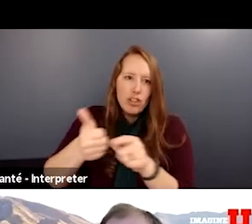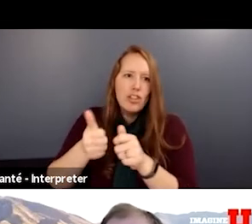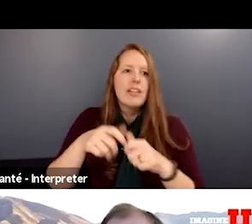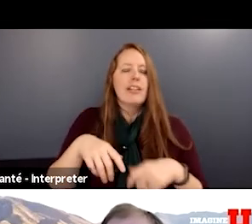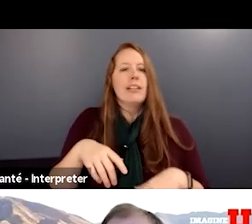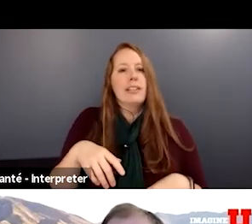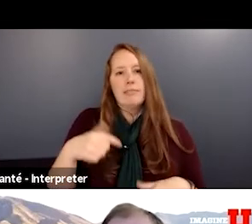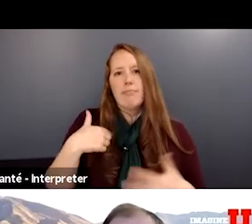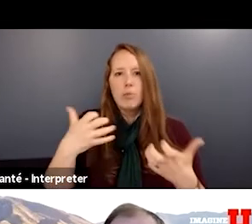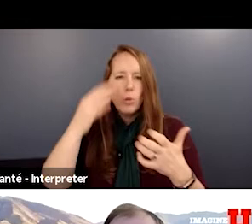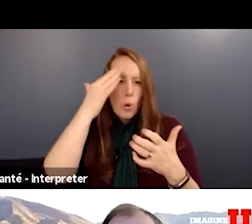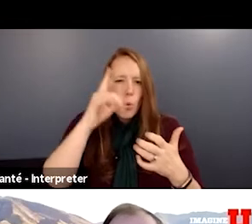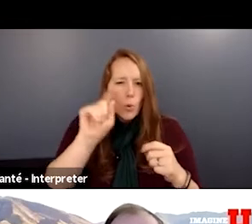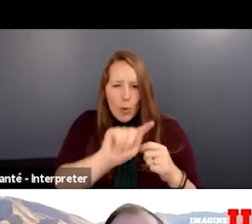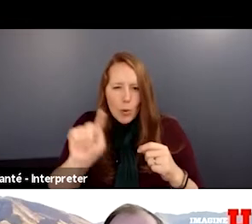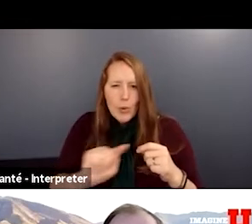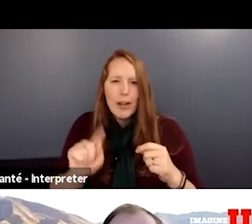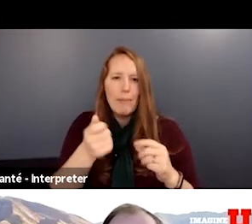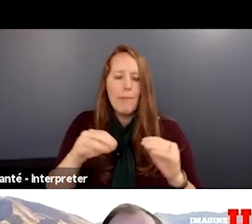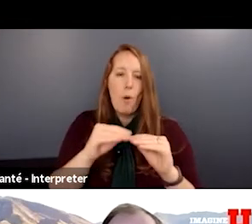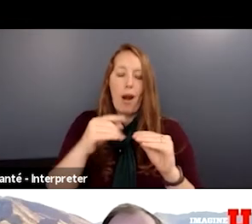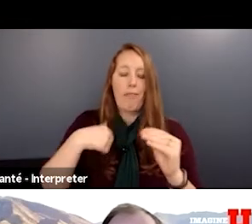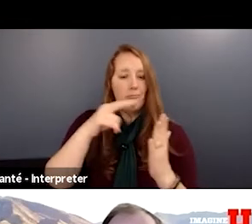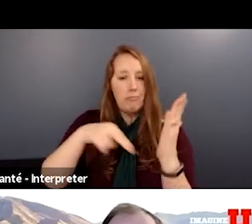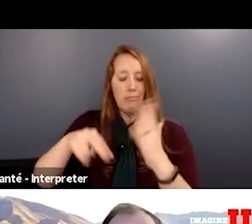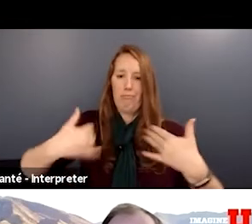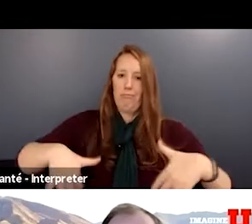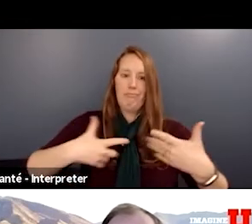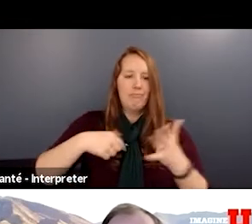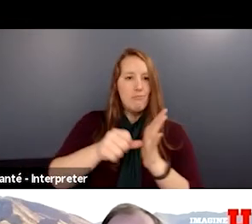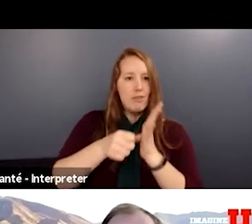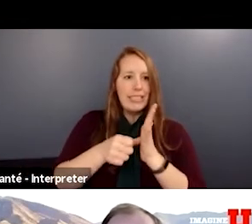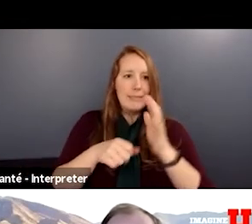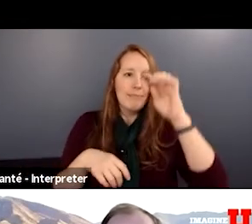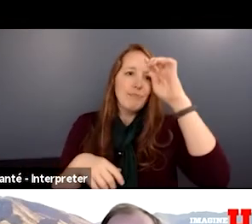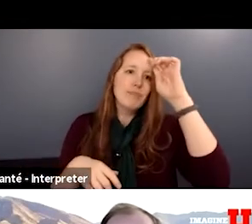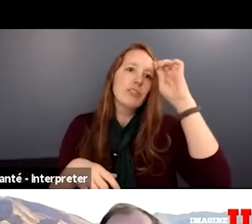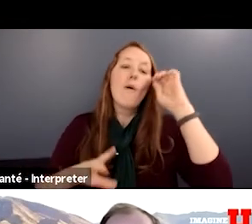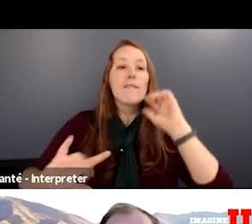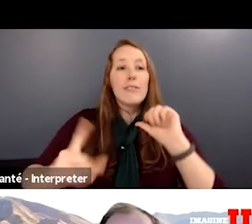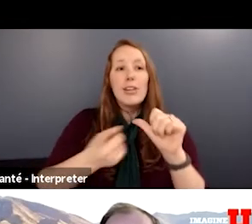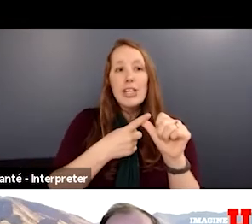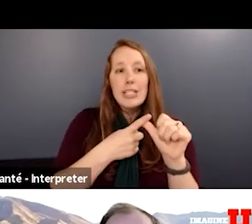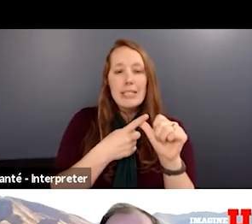I'm so impressed by each of them and their story. Our first panelist that is here with us today,